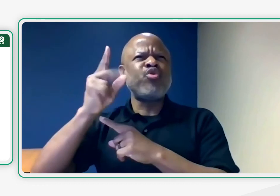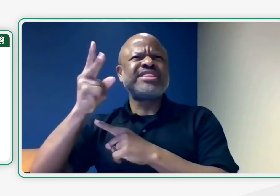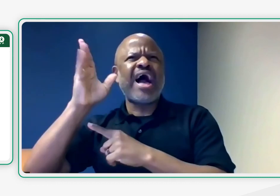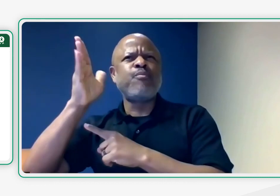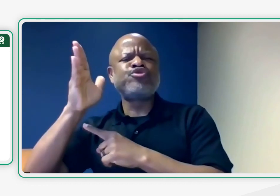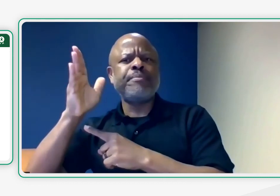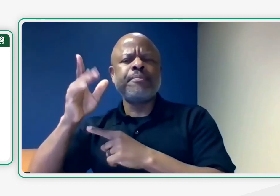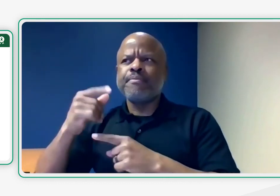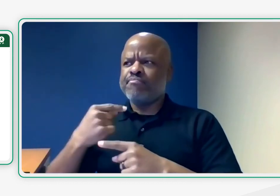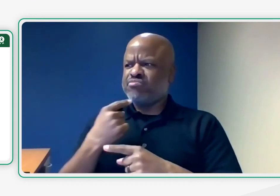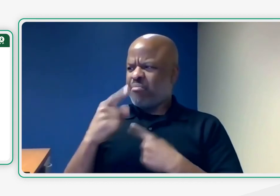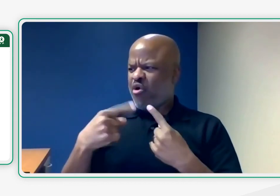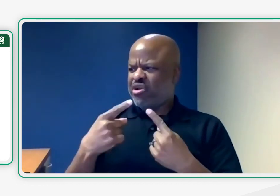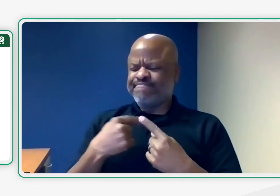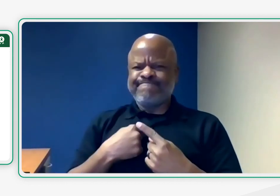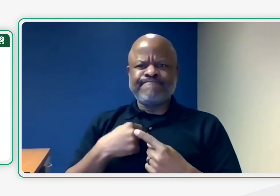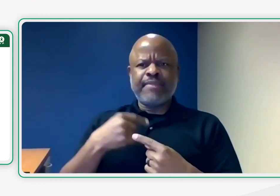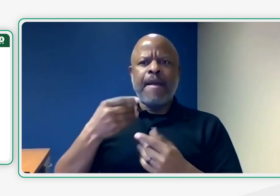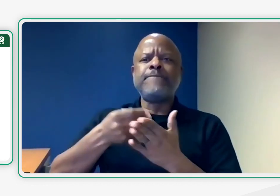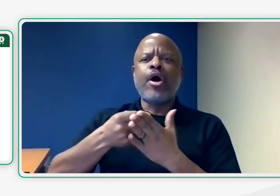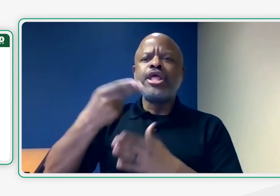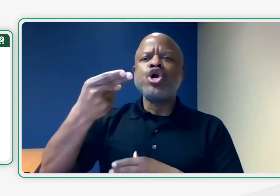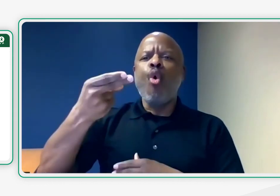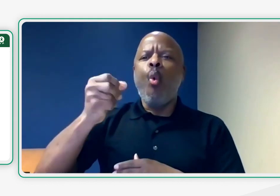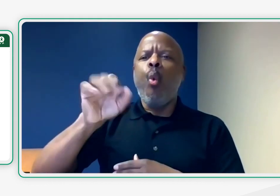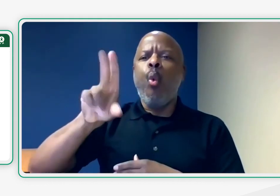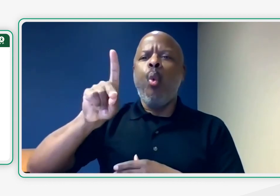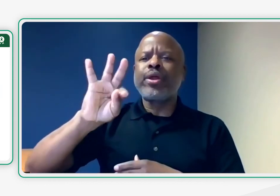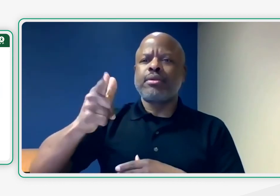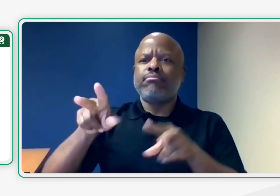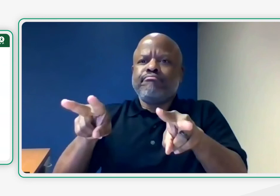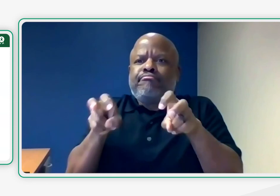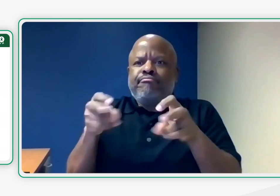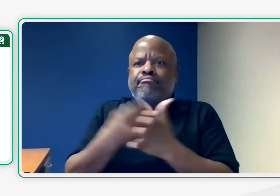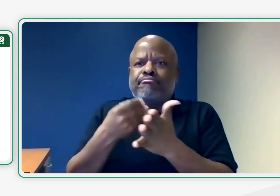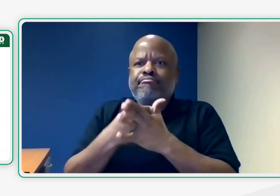presentation that I gave. Or maybe it was the second, but I remember mentioning something about